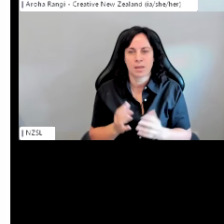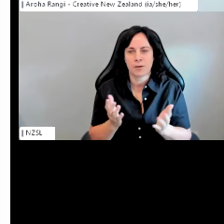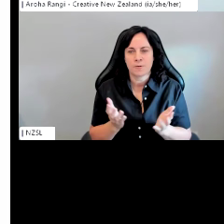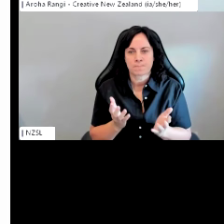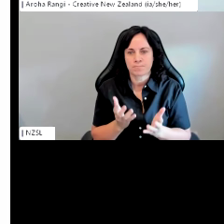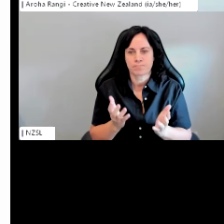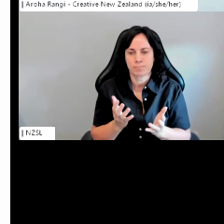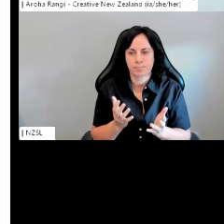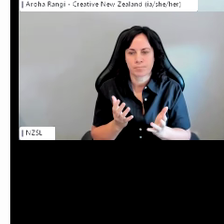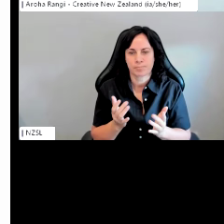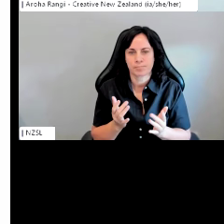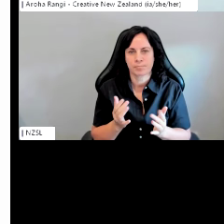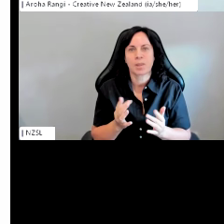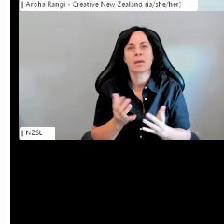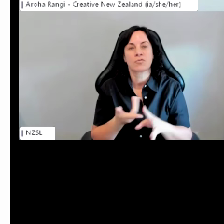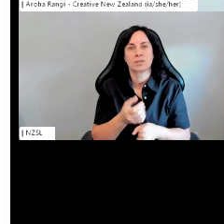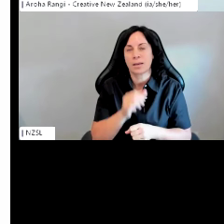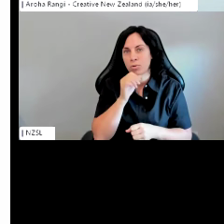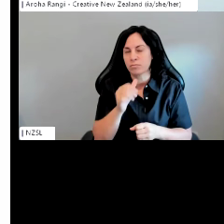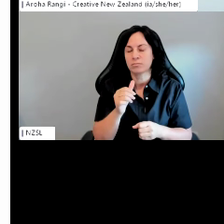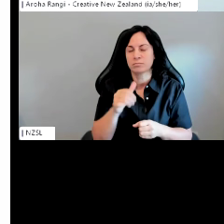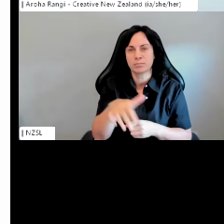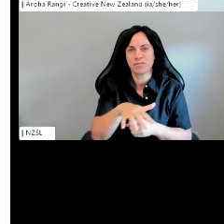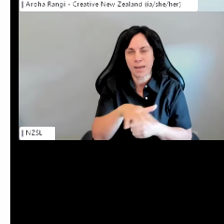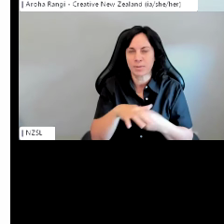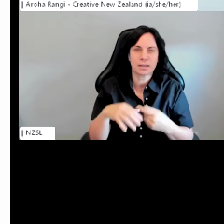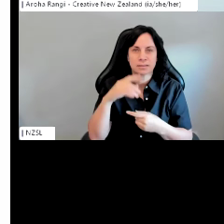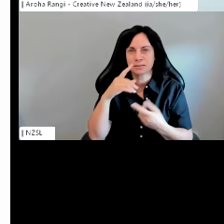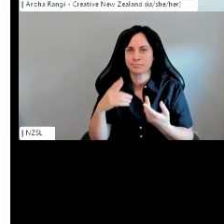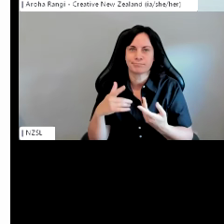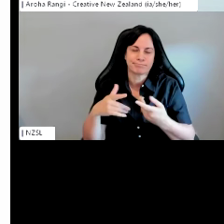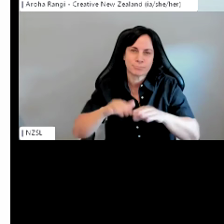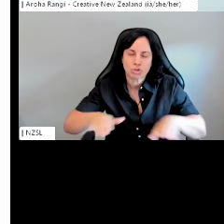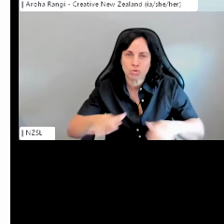find even when they um live together. Uh families even people with their kids are finding that they